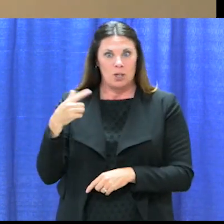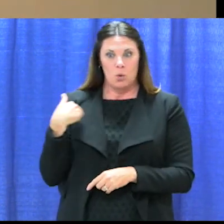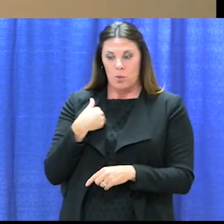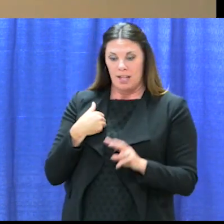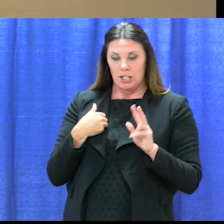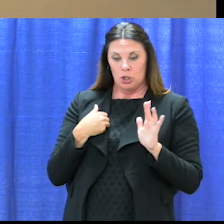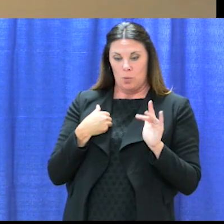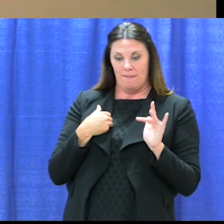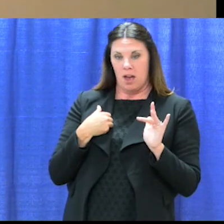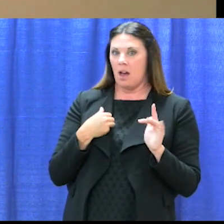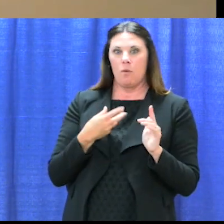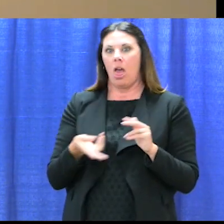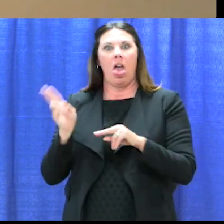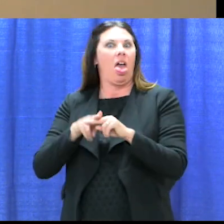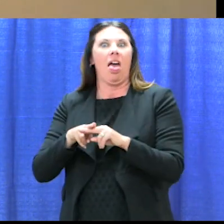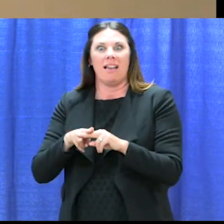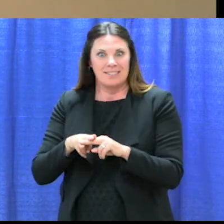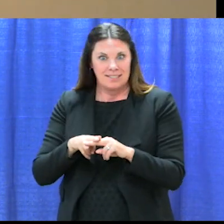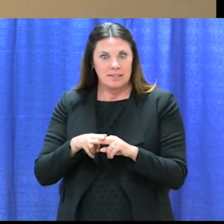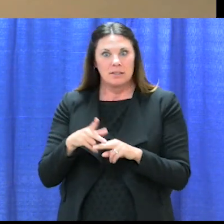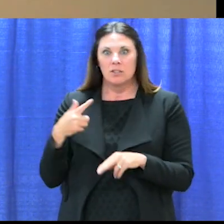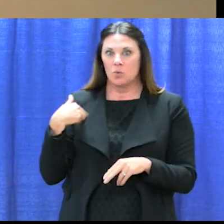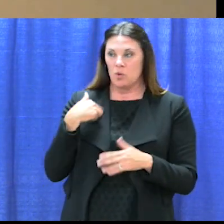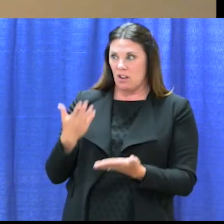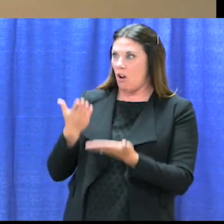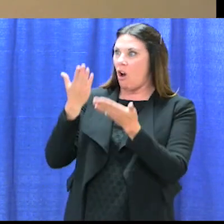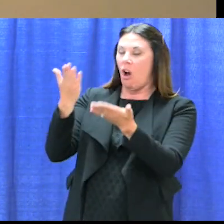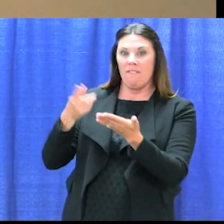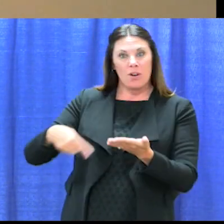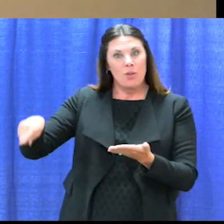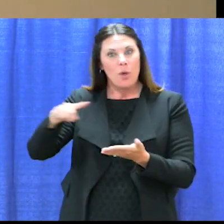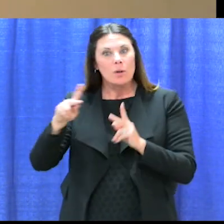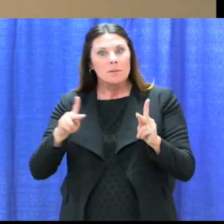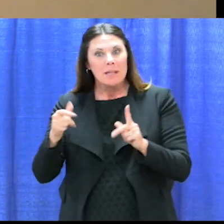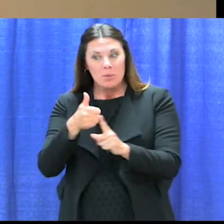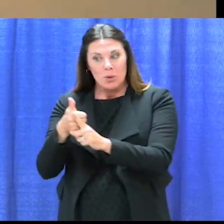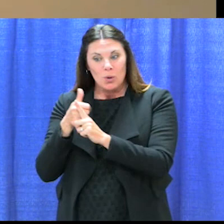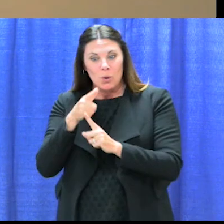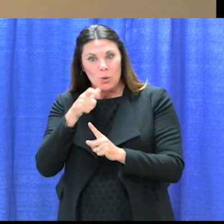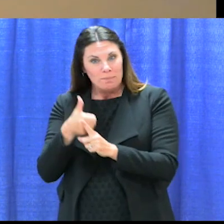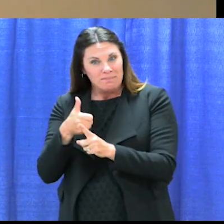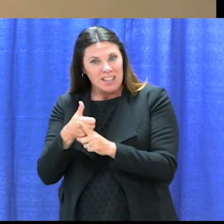We have upward amnesty to all households in our footprint who have any bad debt with Comcast.